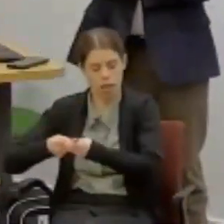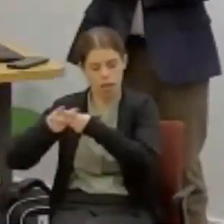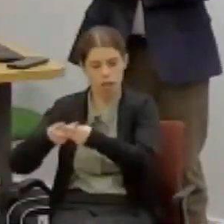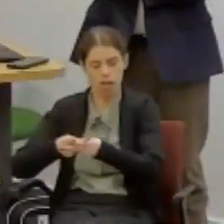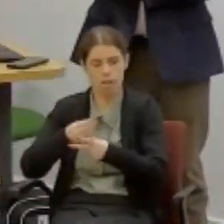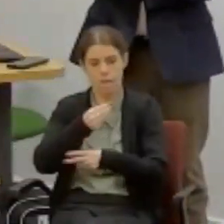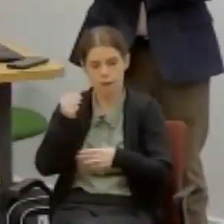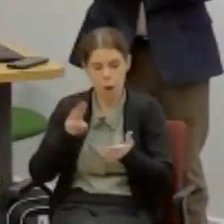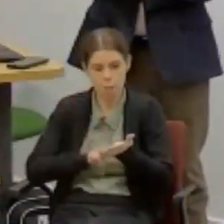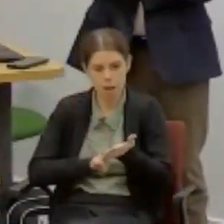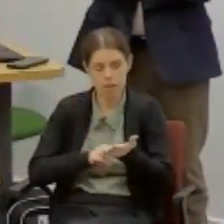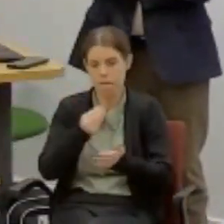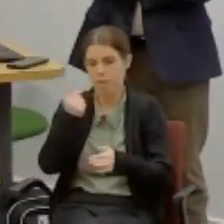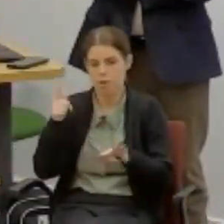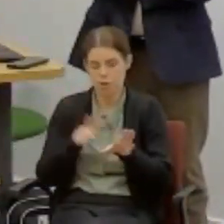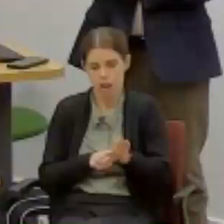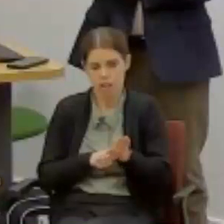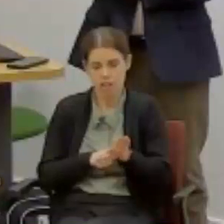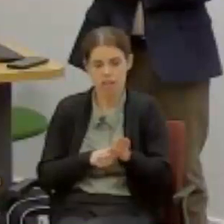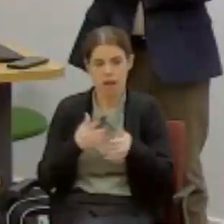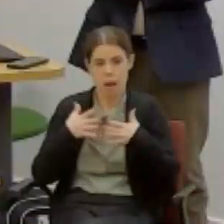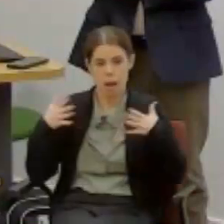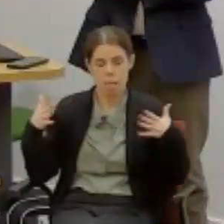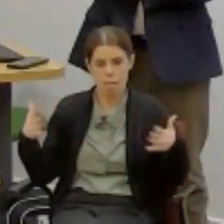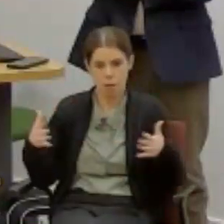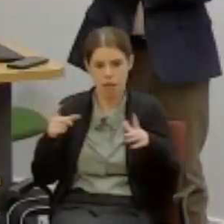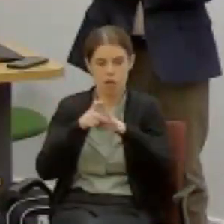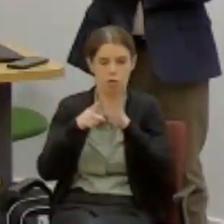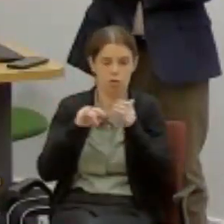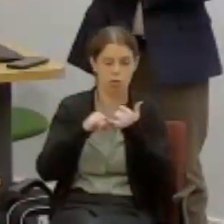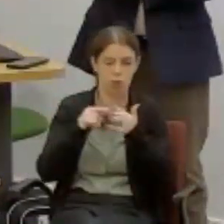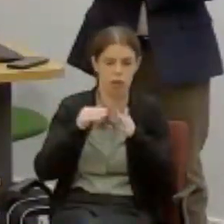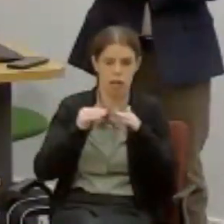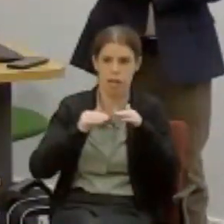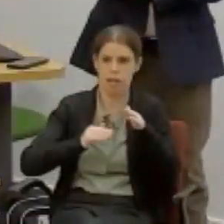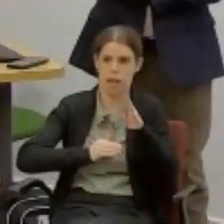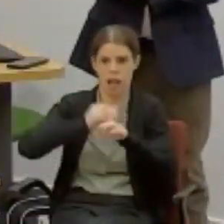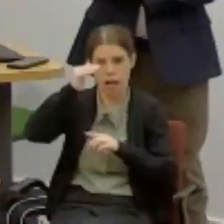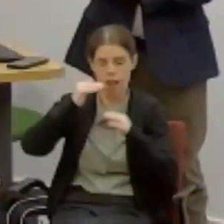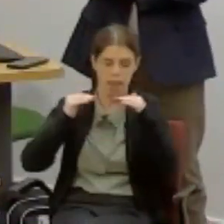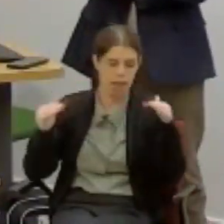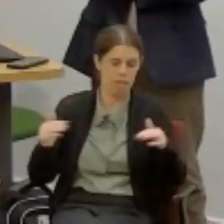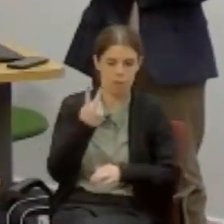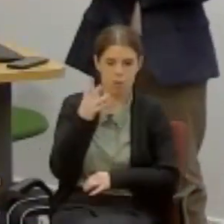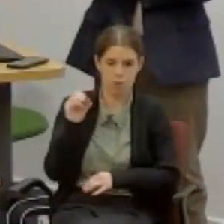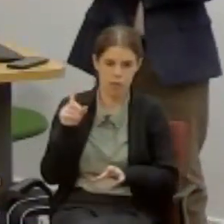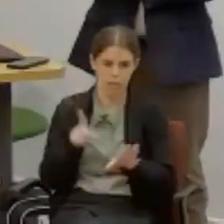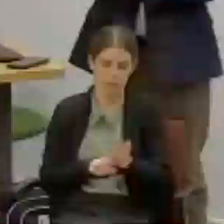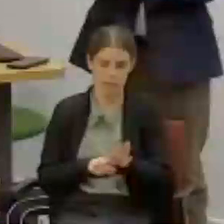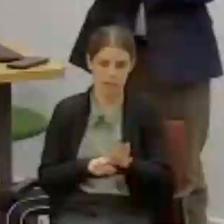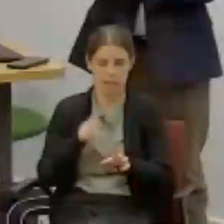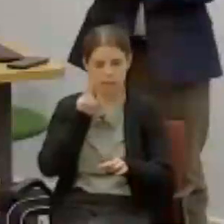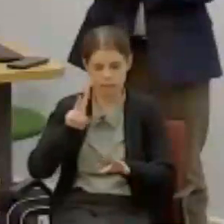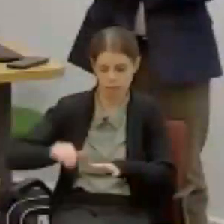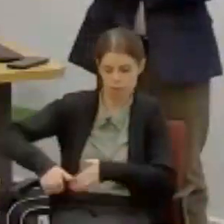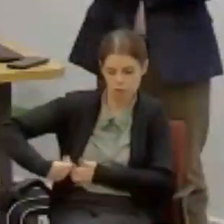Big dose of injury is playing sport a high level for 20 years unless we've seen the data.